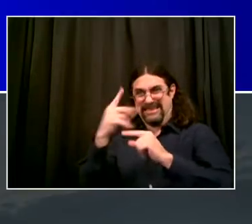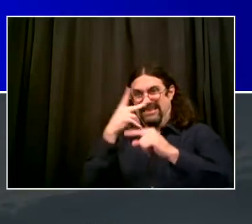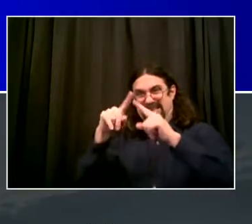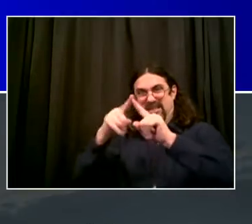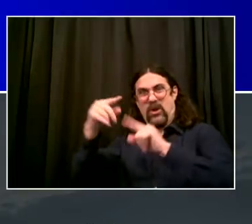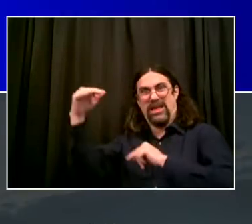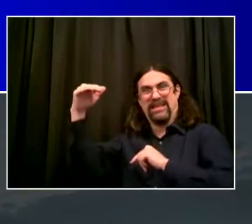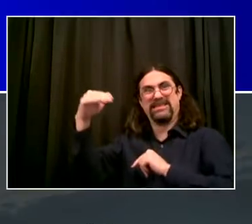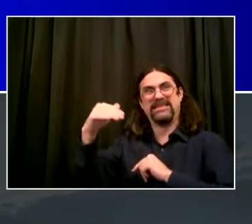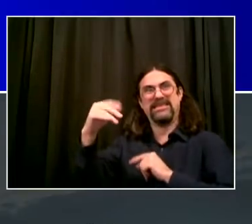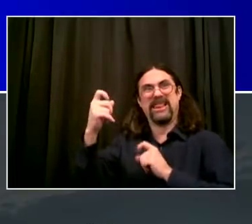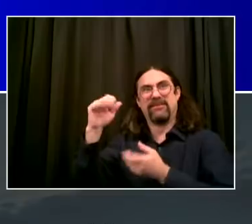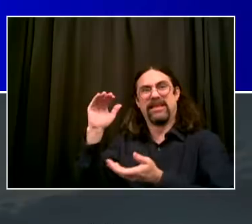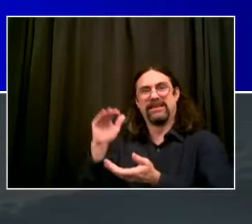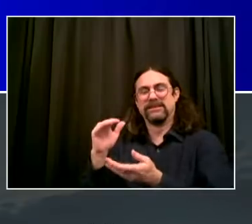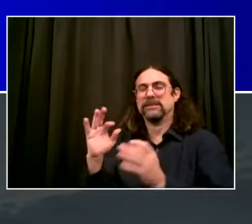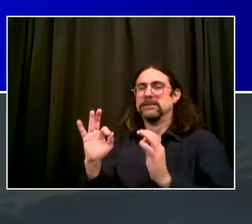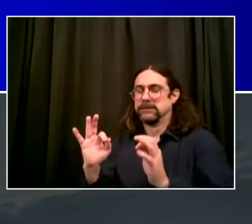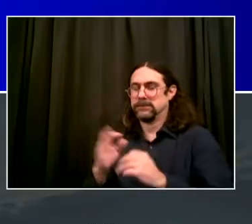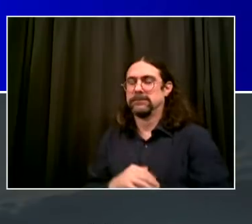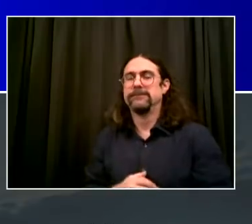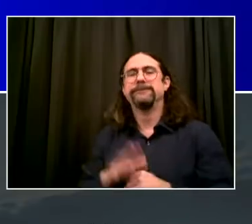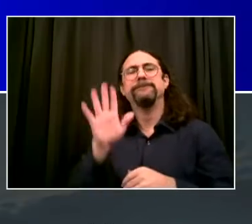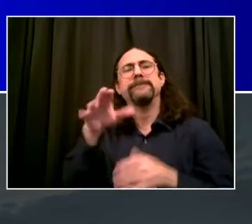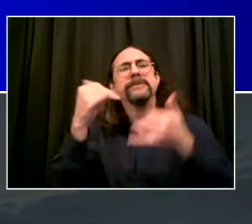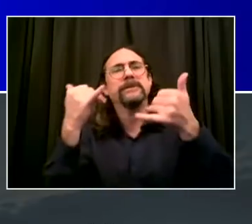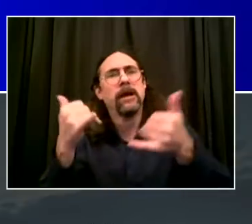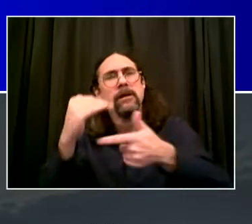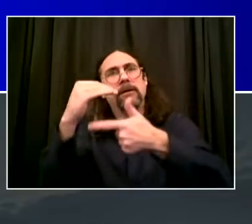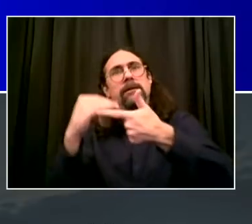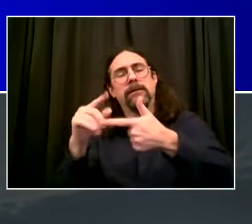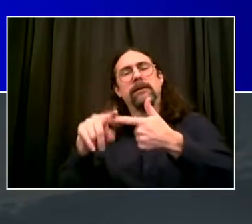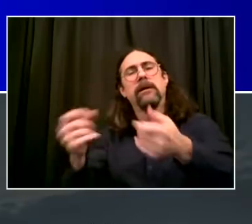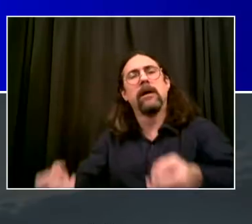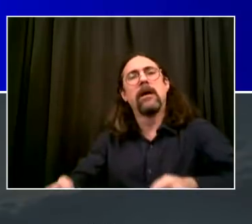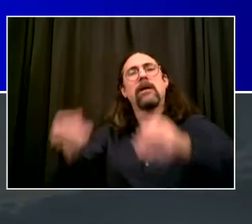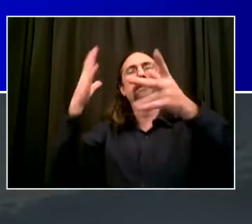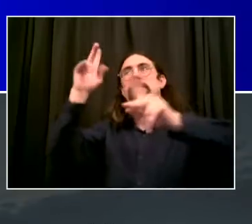BUT IT IS STSTL IL A HIGH NUMBER, WE WANT TO KEEP GETTING THAT DOWN. ON THE HOSPITALIZATION